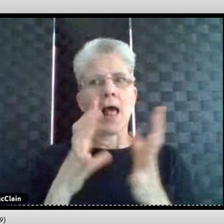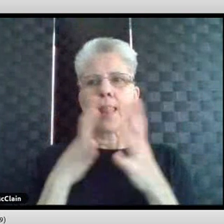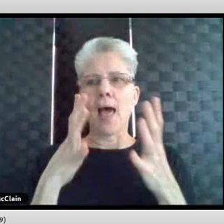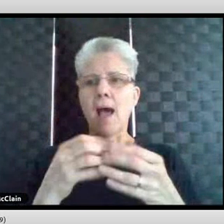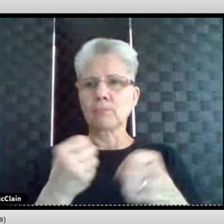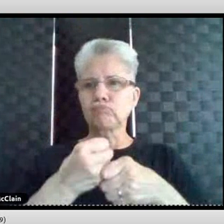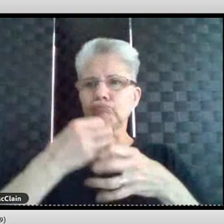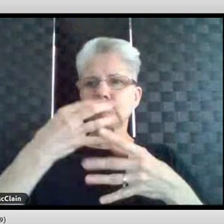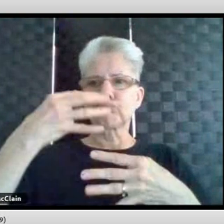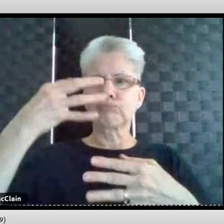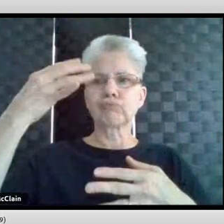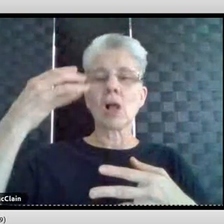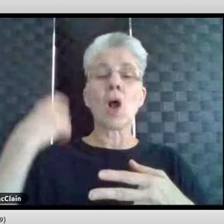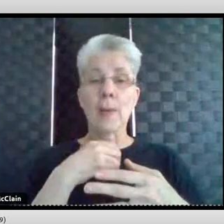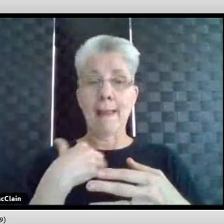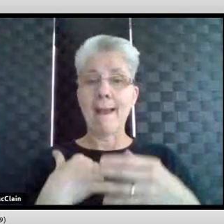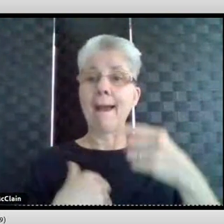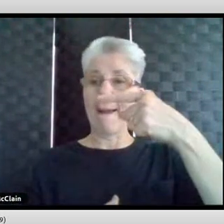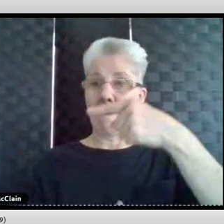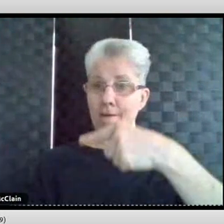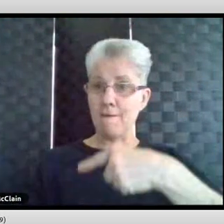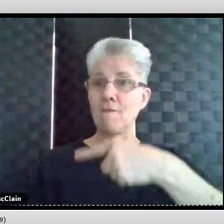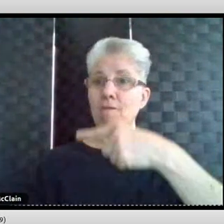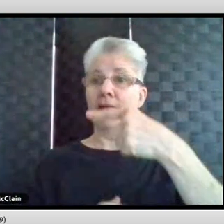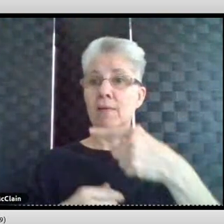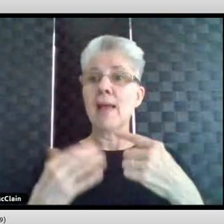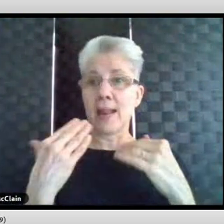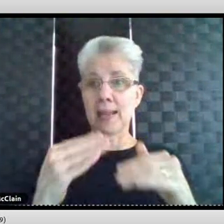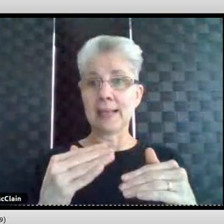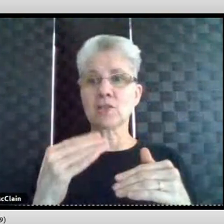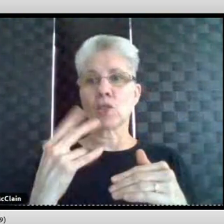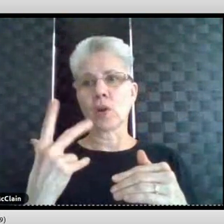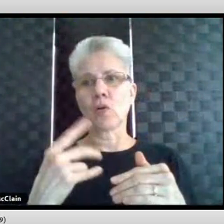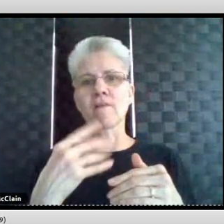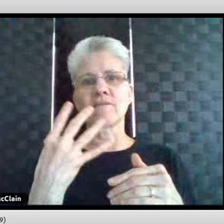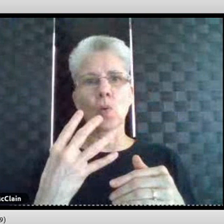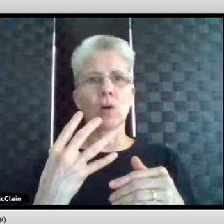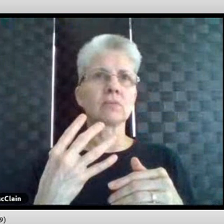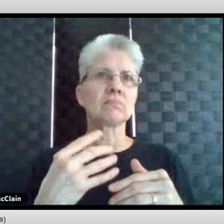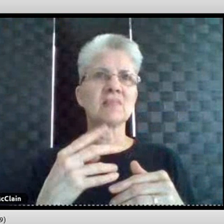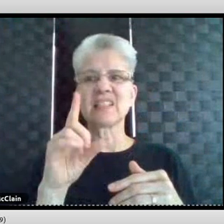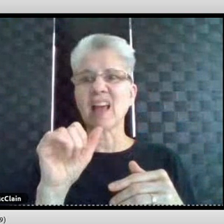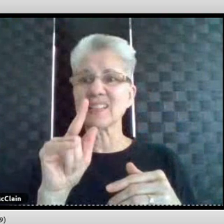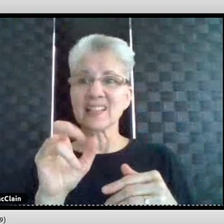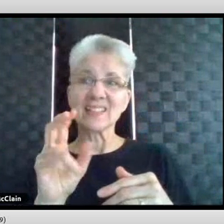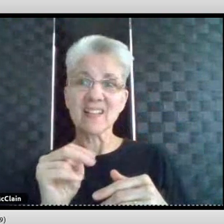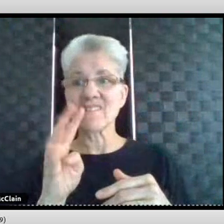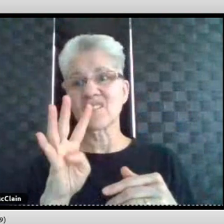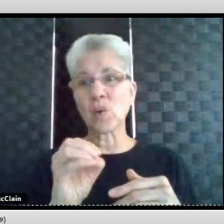I'm gonna say we have at least three or four dozen individual,